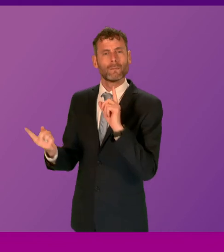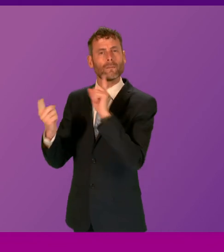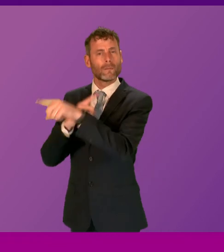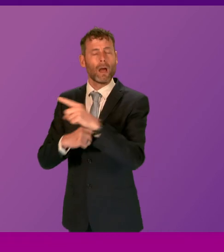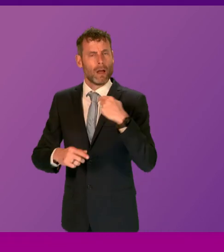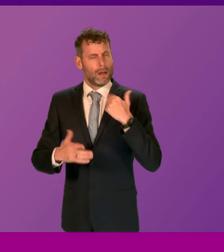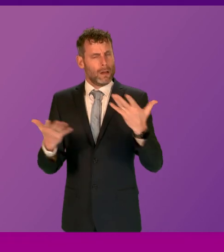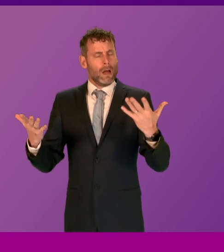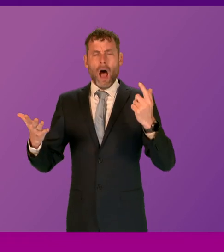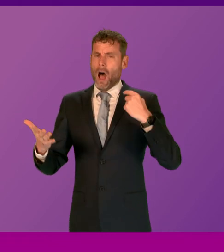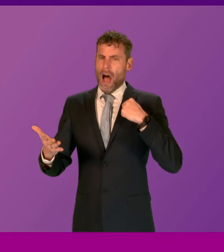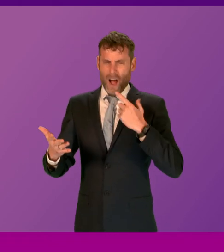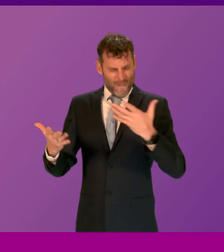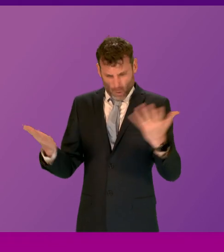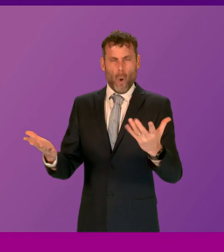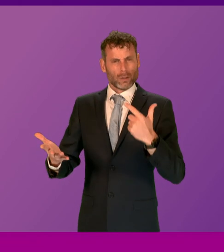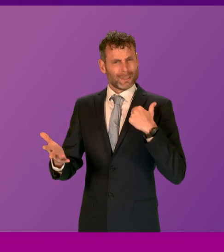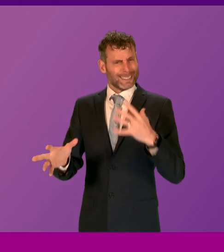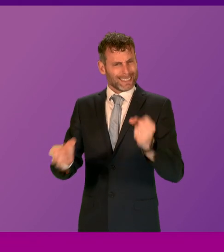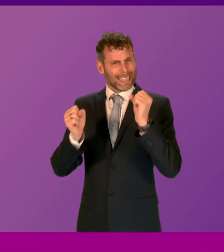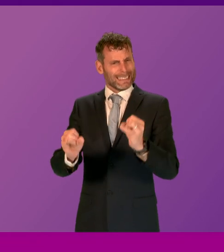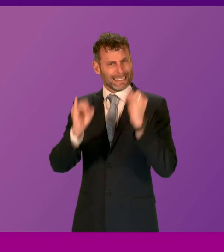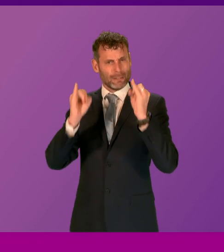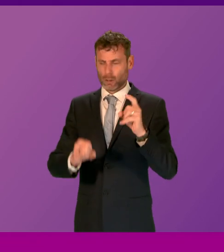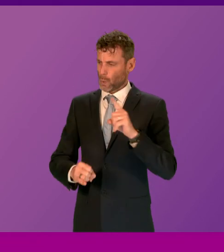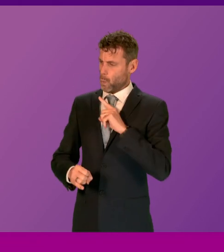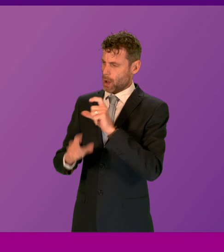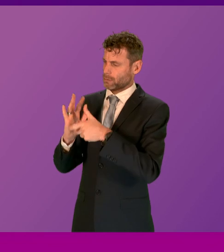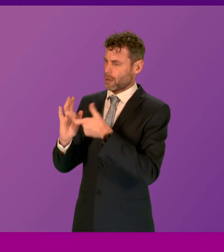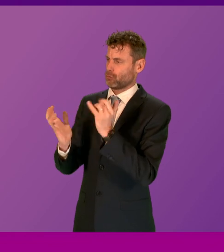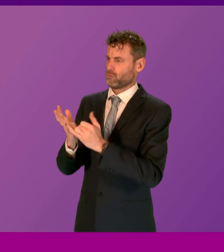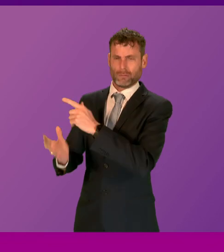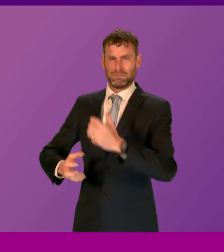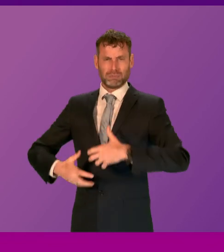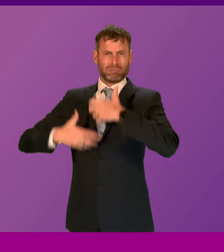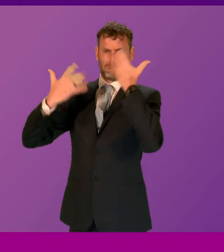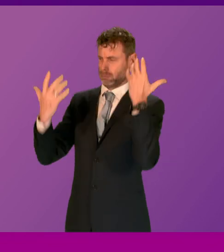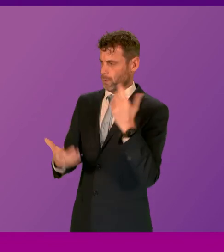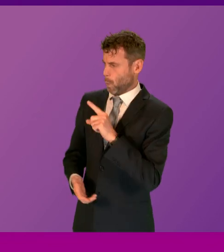I am not sure why Douglas Ross is so rattled in this session of First Minister’s question time.